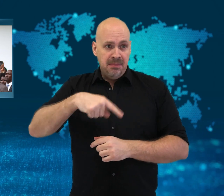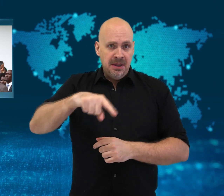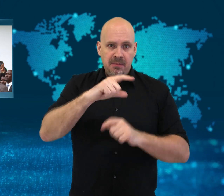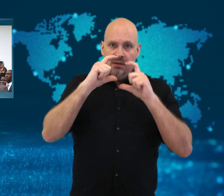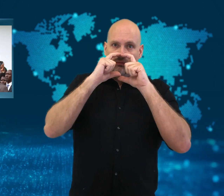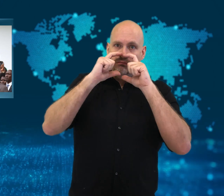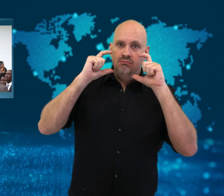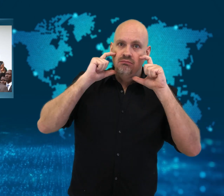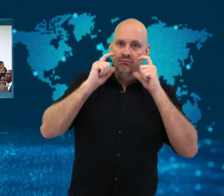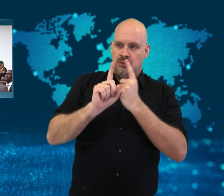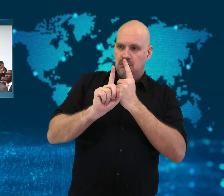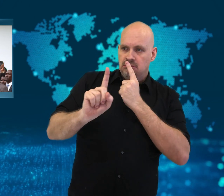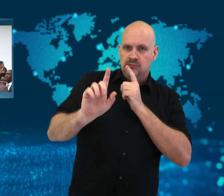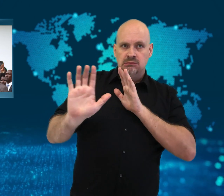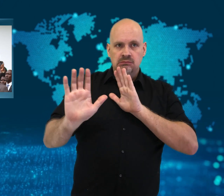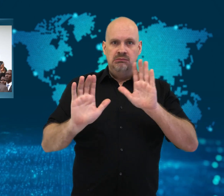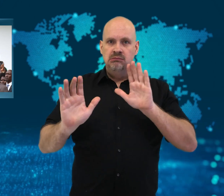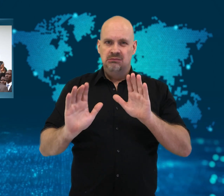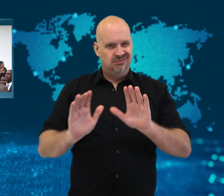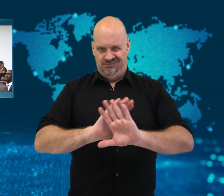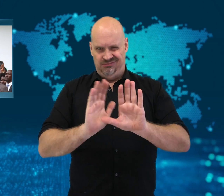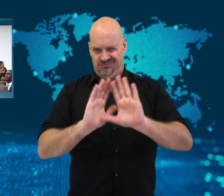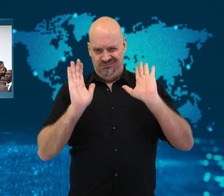and discouraged Tanzanians